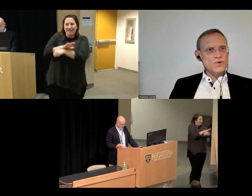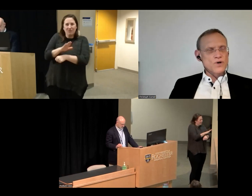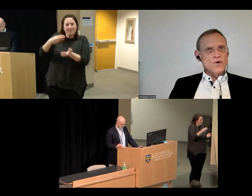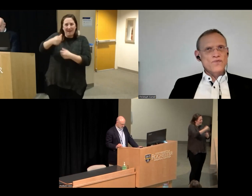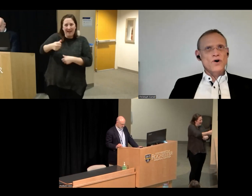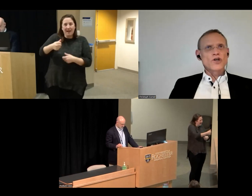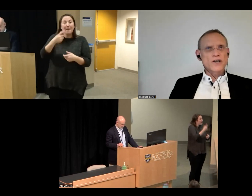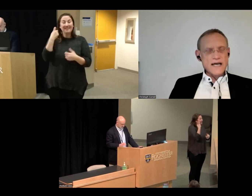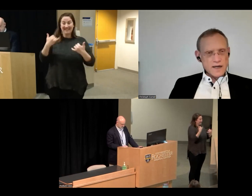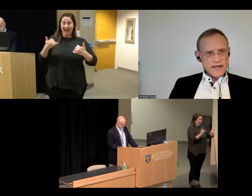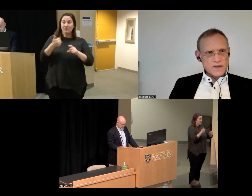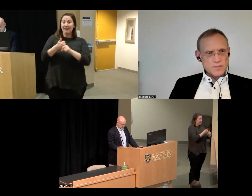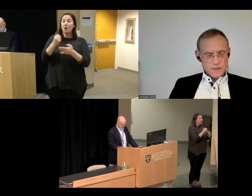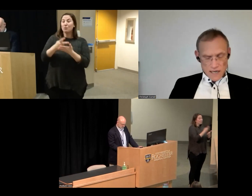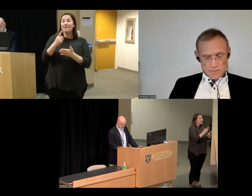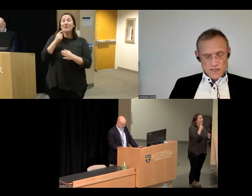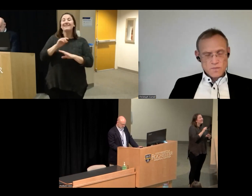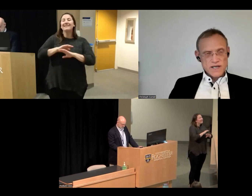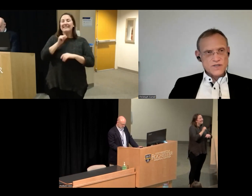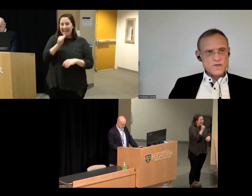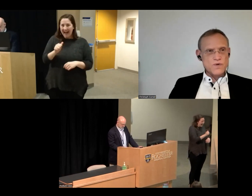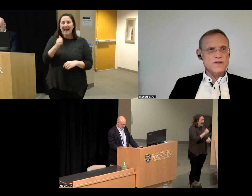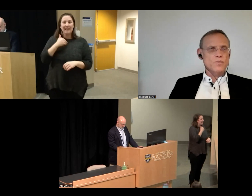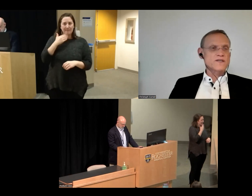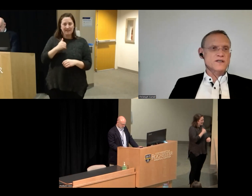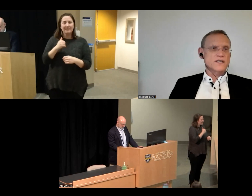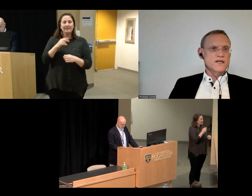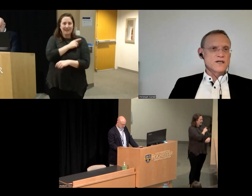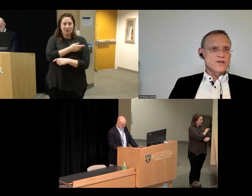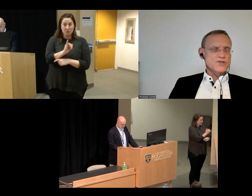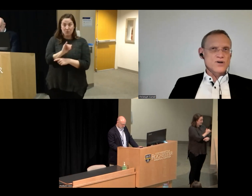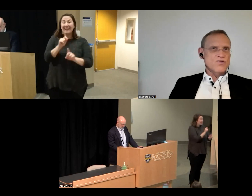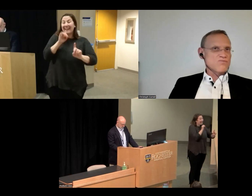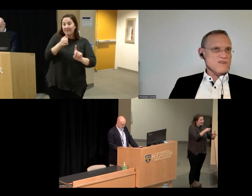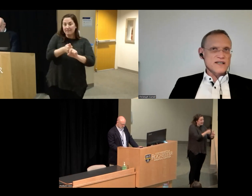for non-diabetic diabetes patients with obesity. So I don't